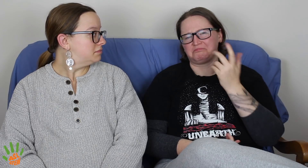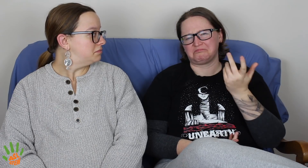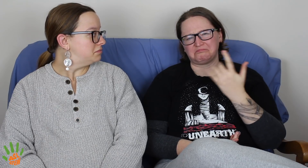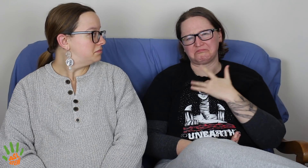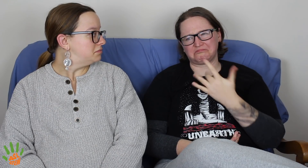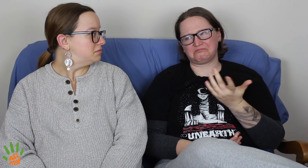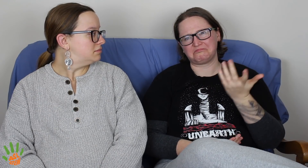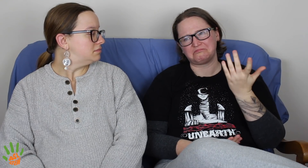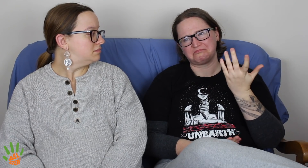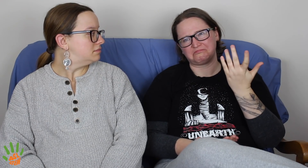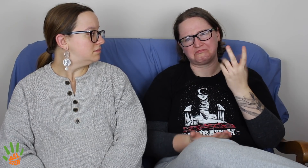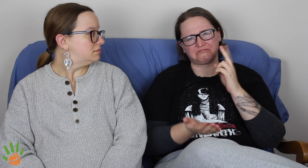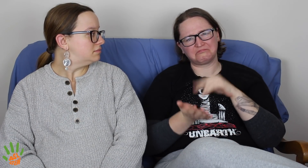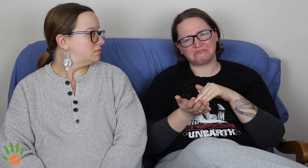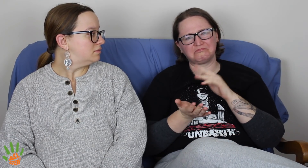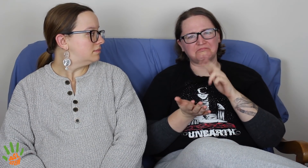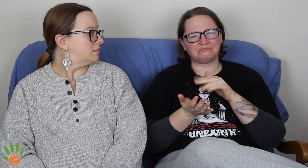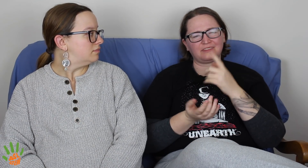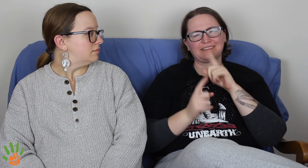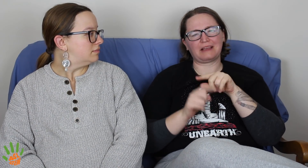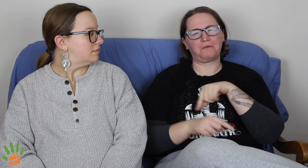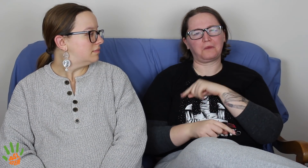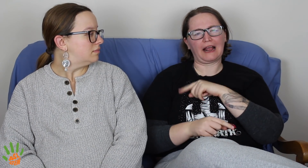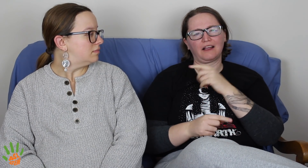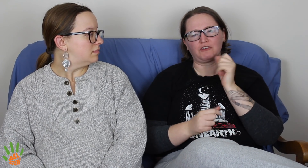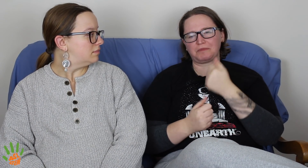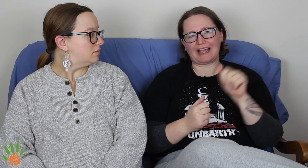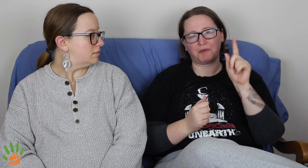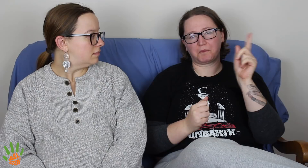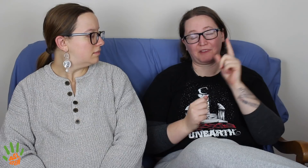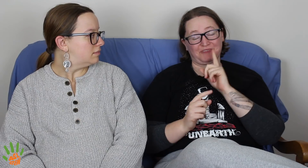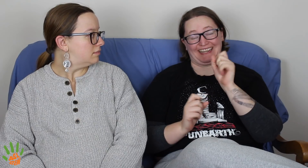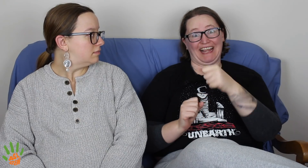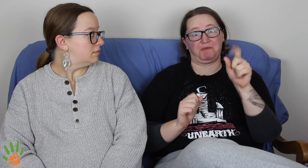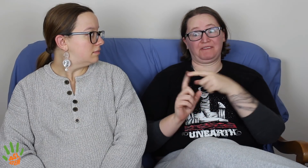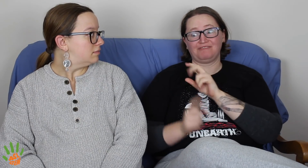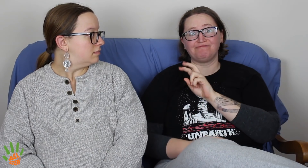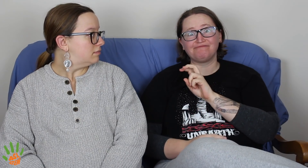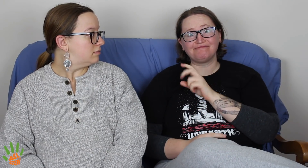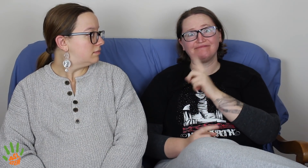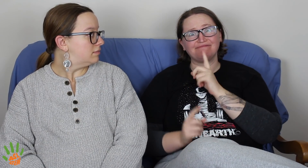Whereas hearing aids, maybe $2,000 - $3,000. It's gonna depend on the quality. Really it could be anywhere from $200